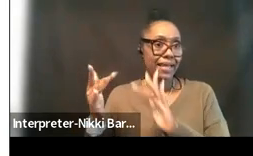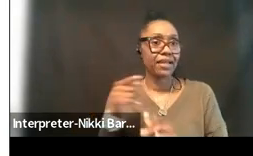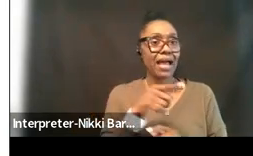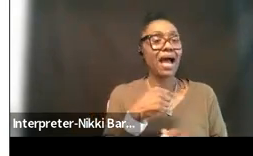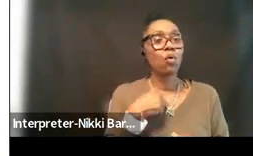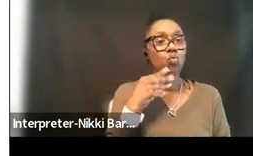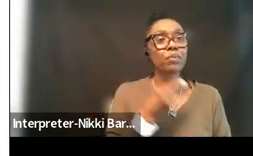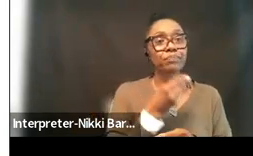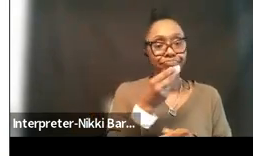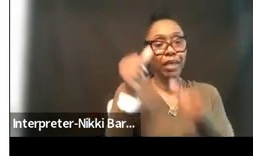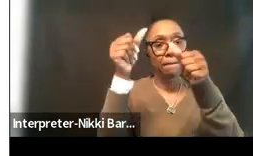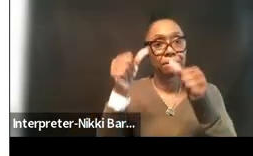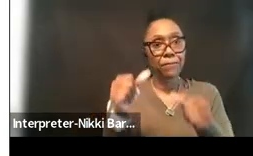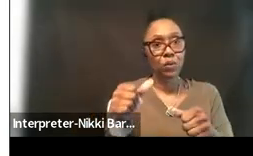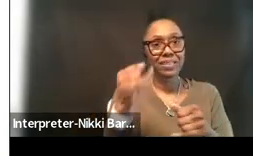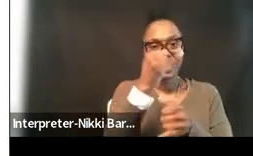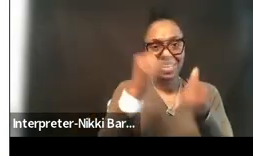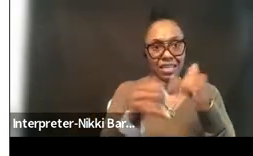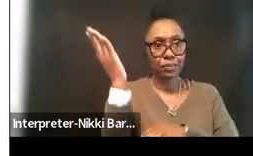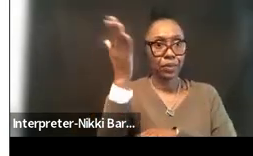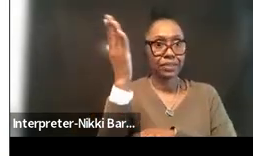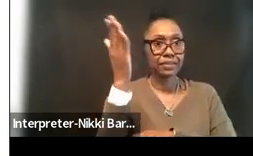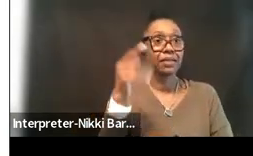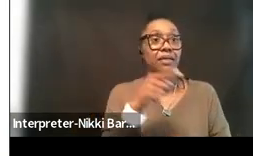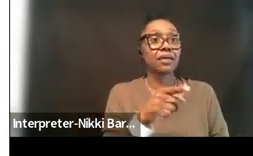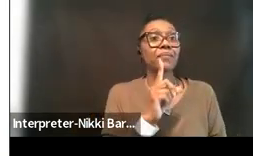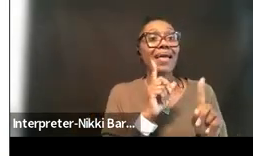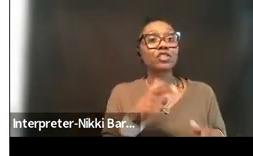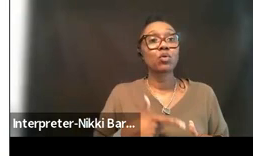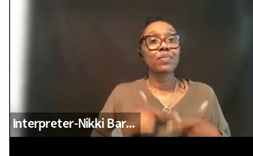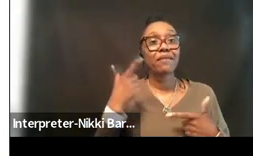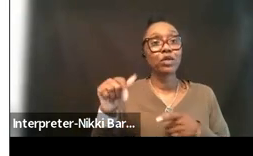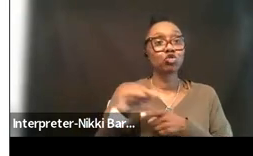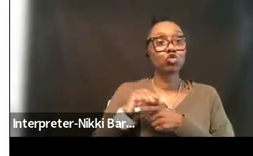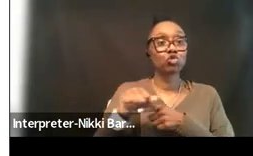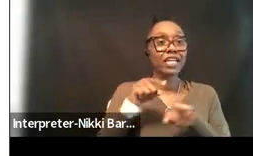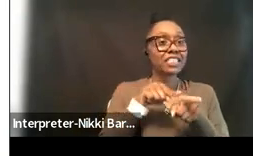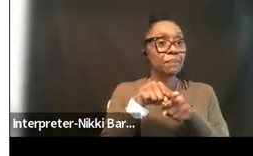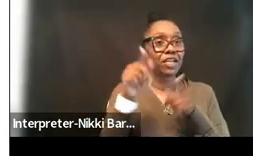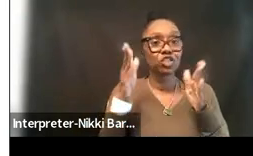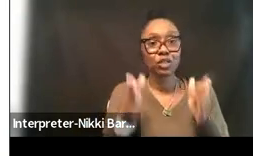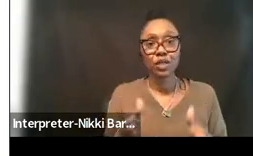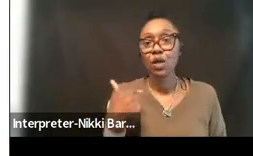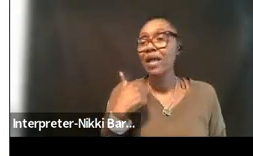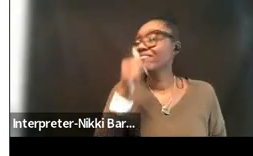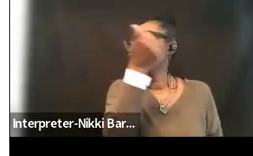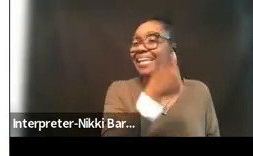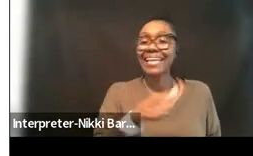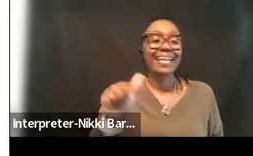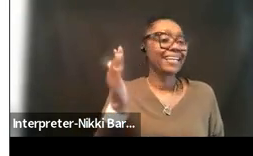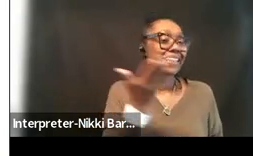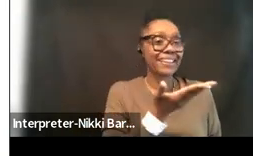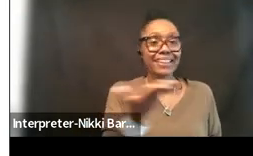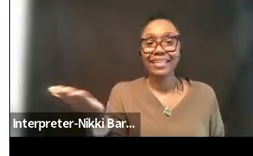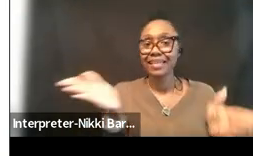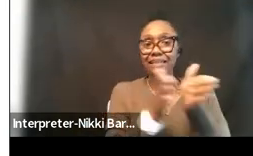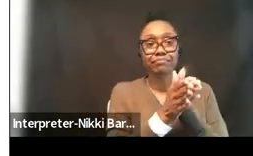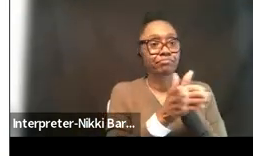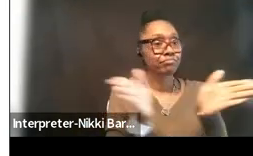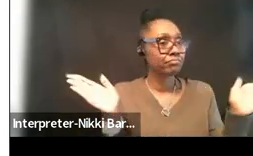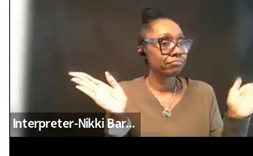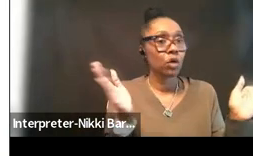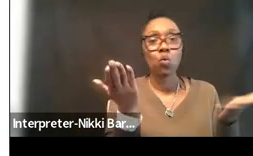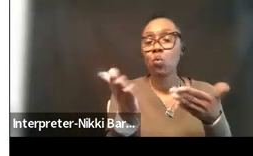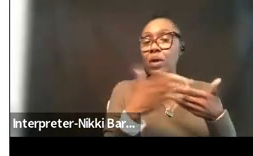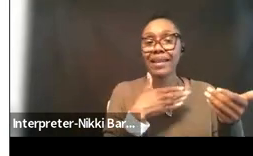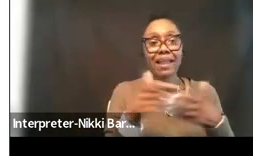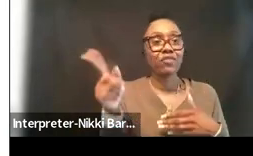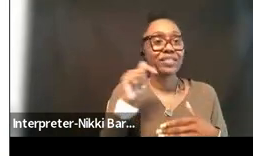The prices team text sign is always answered live by one of our trained specialists and again, we're there for anything and everything that's a teen or adolescent may be going through.